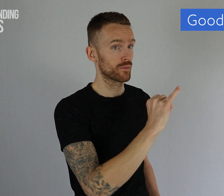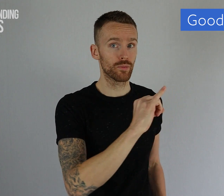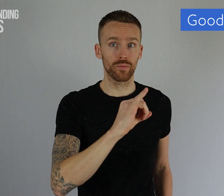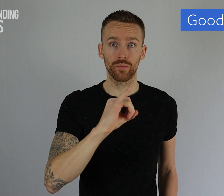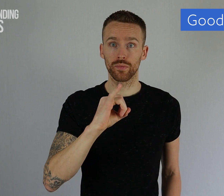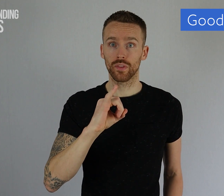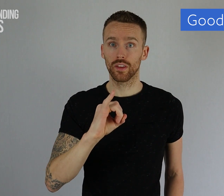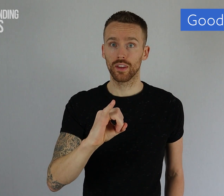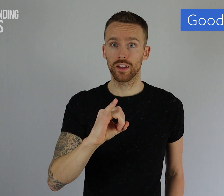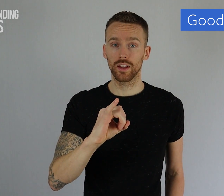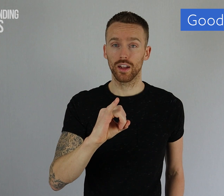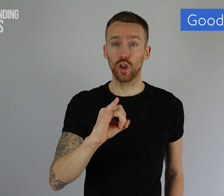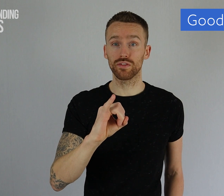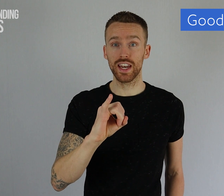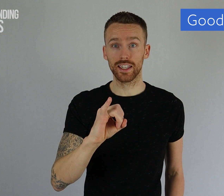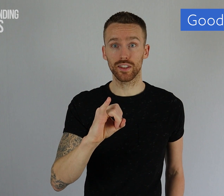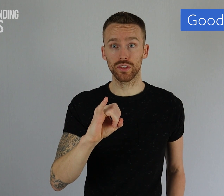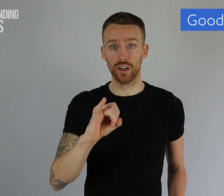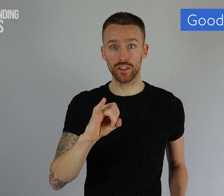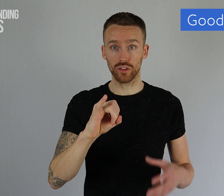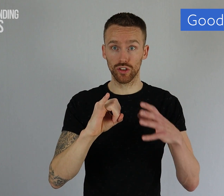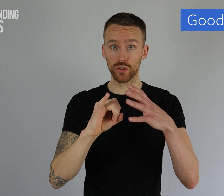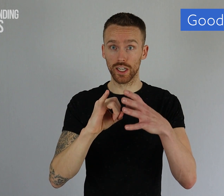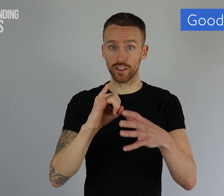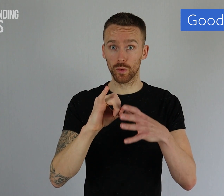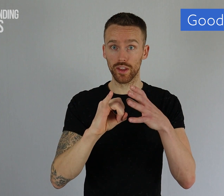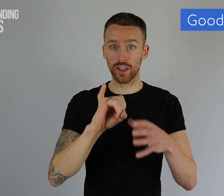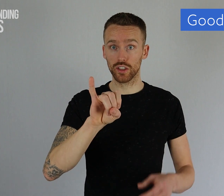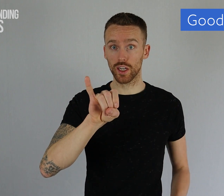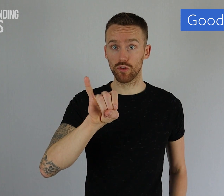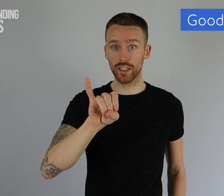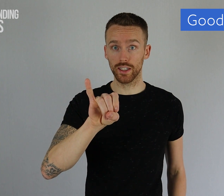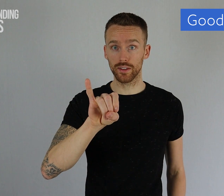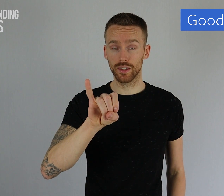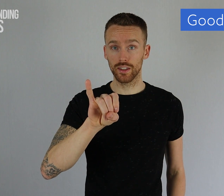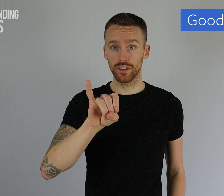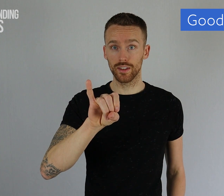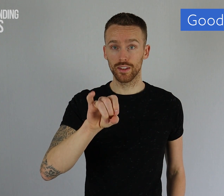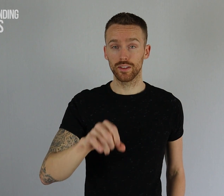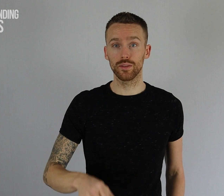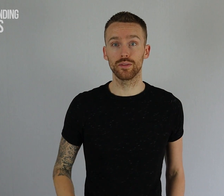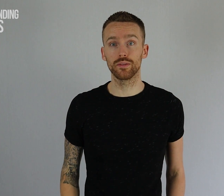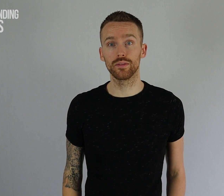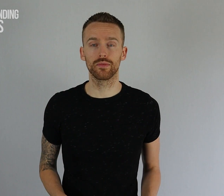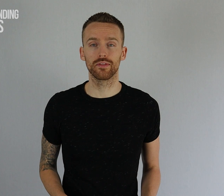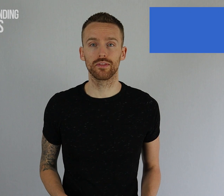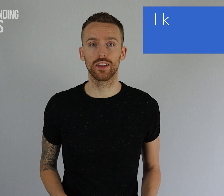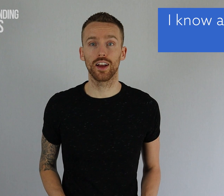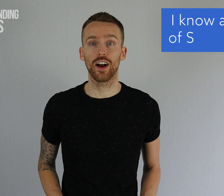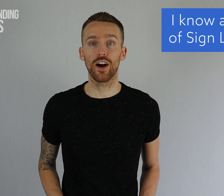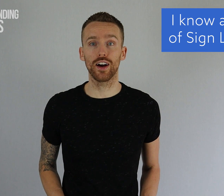A lot of negative signs are associated with this handshape right here.